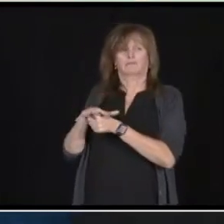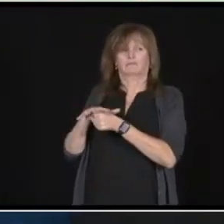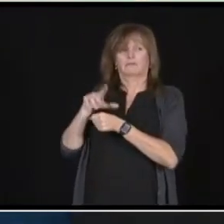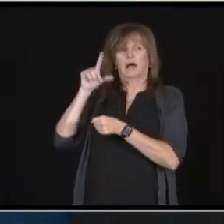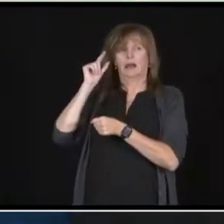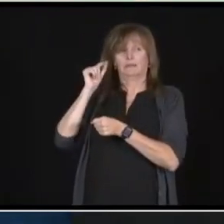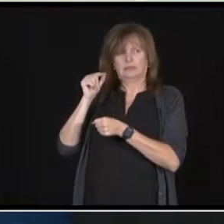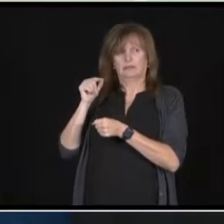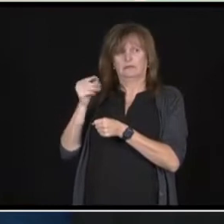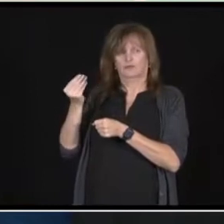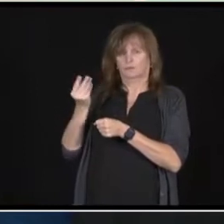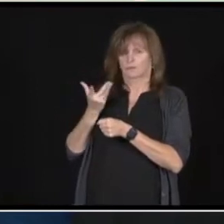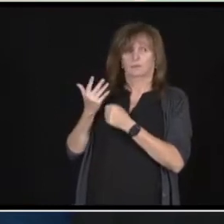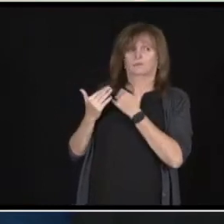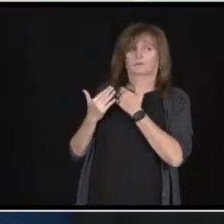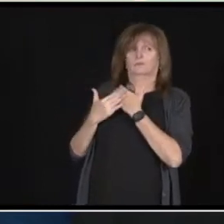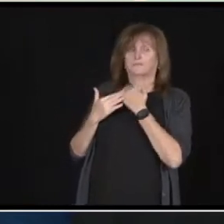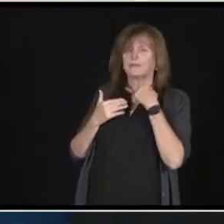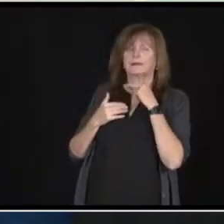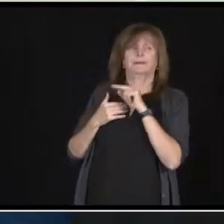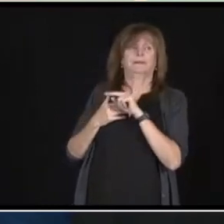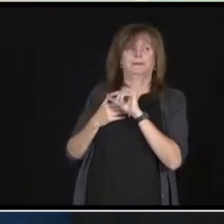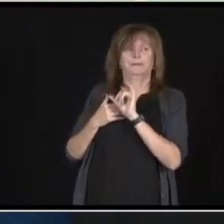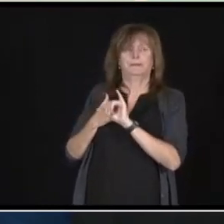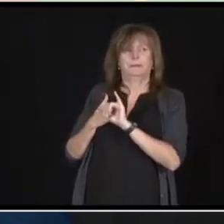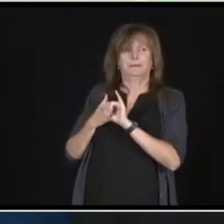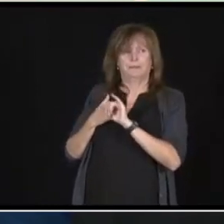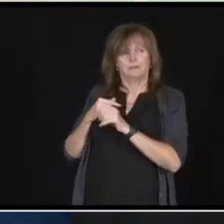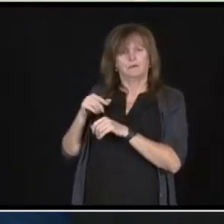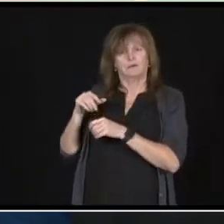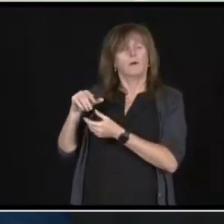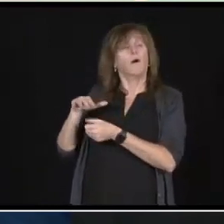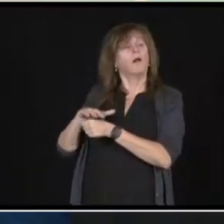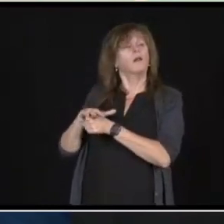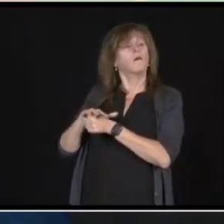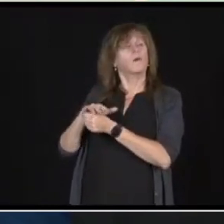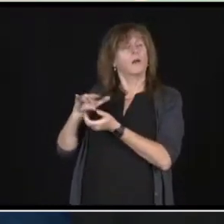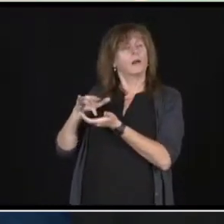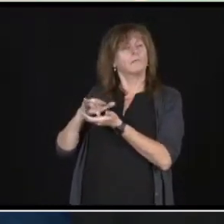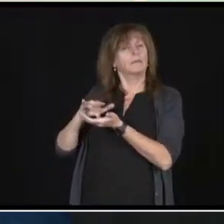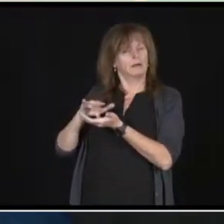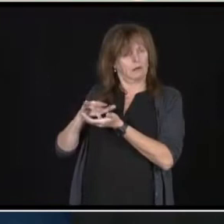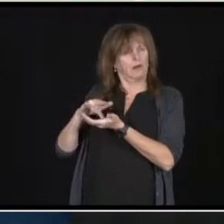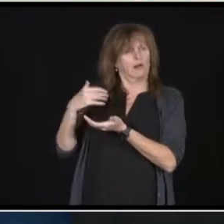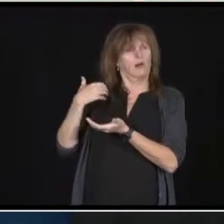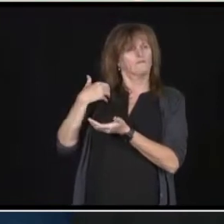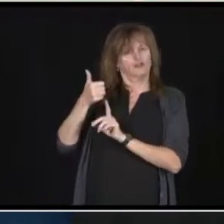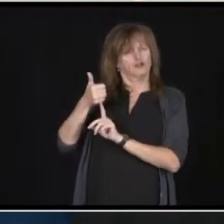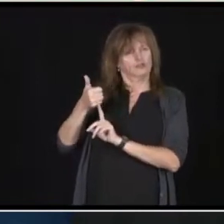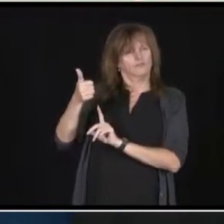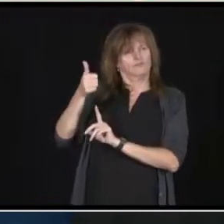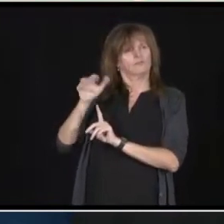And when it first came to my attention, I was in discussion with the local medical officer of health and associate.